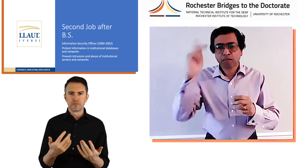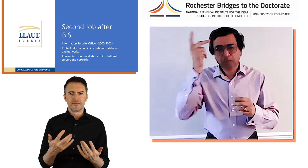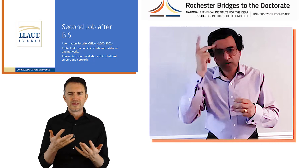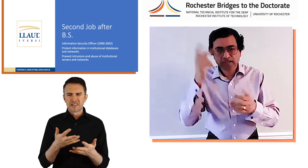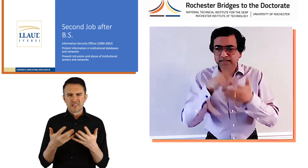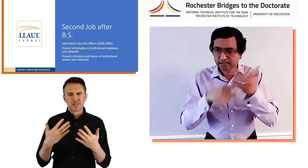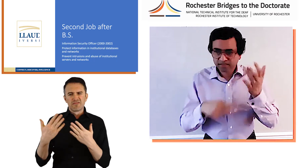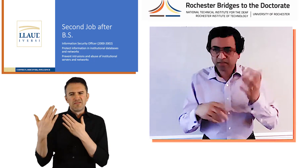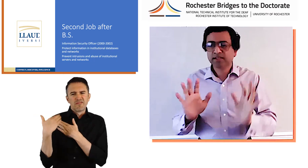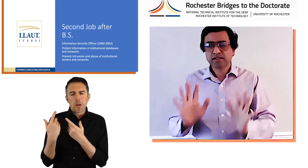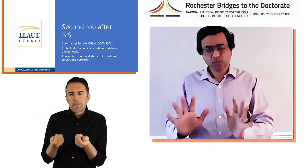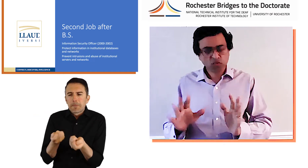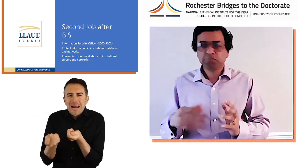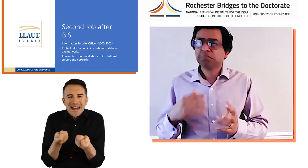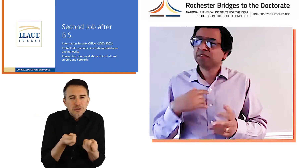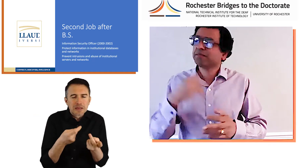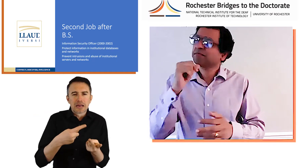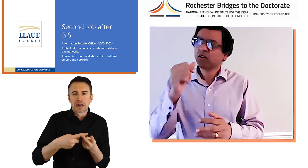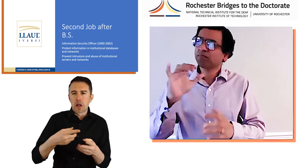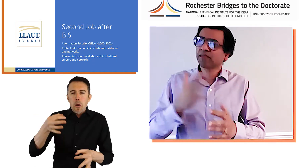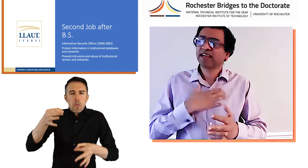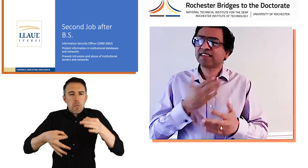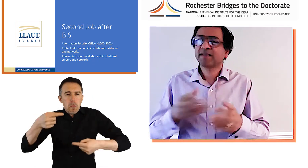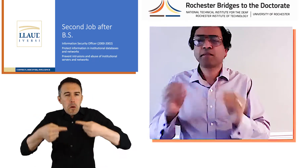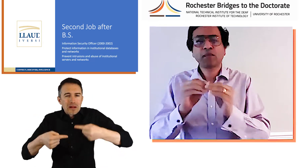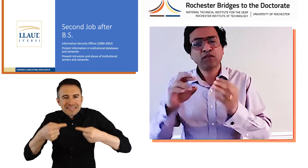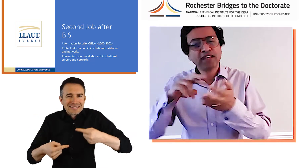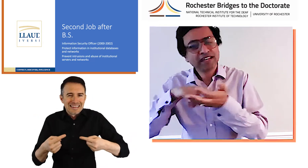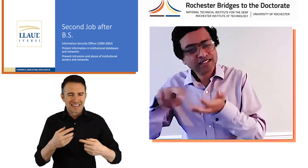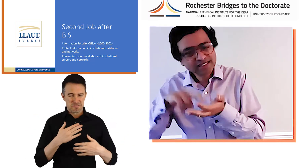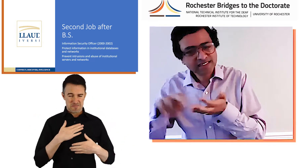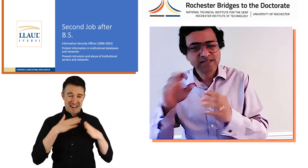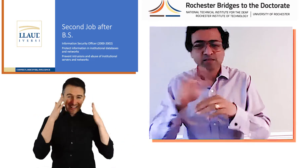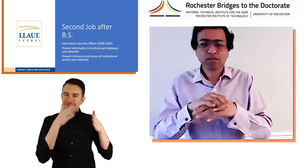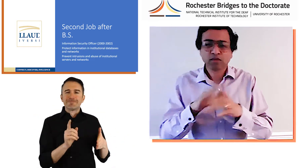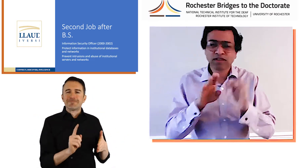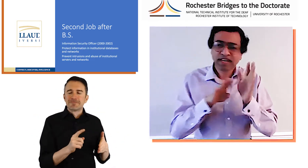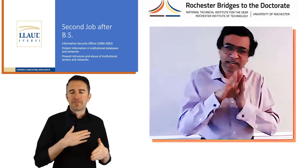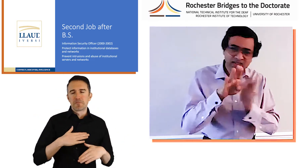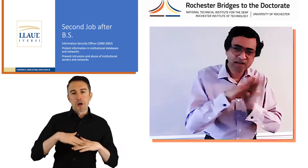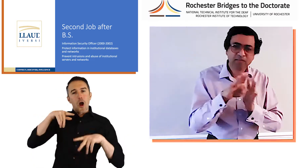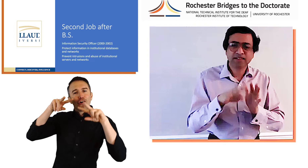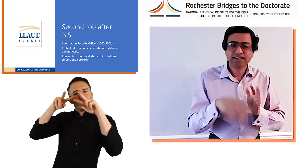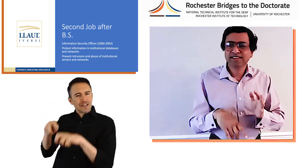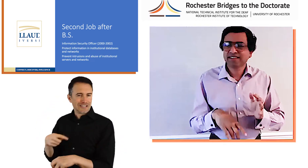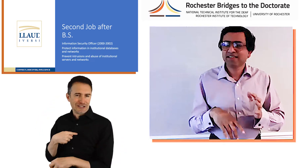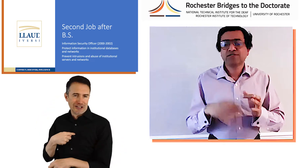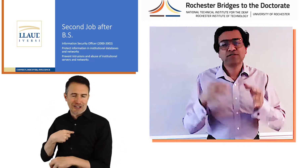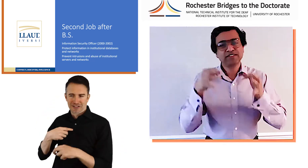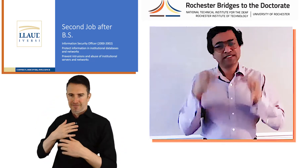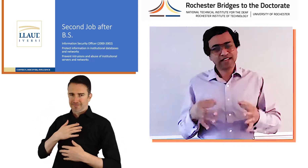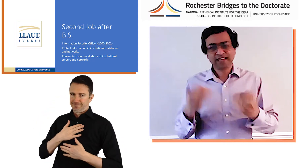Over time, there were some political things that came up and some managerial things that came up, and that wasn't necessarily my interest.